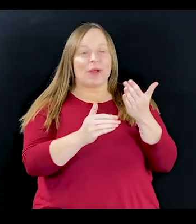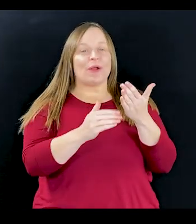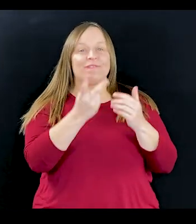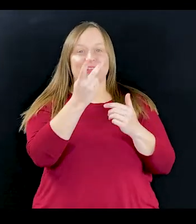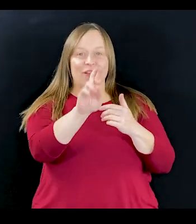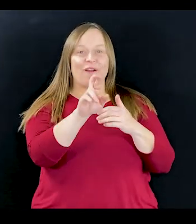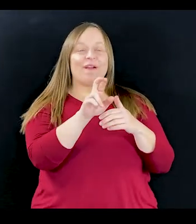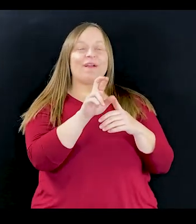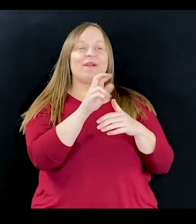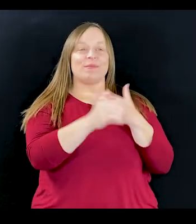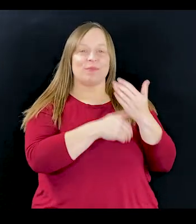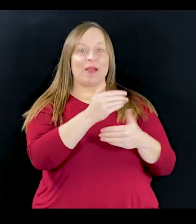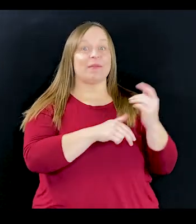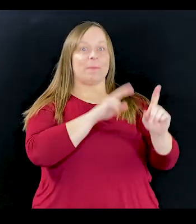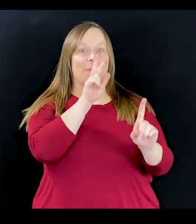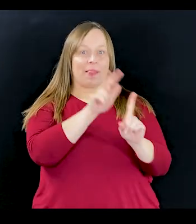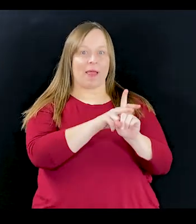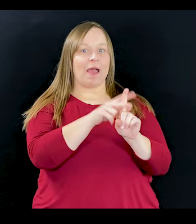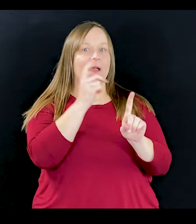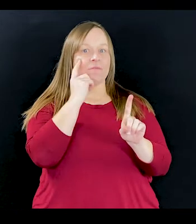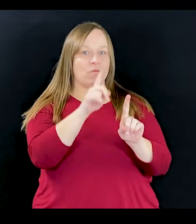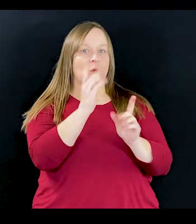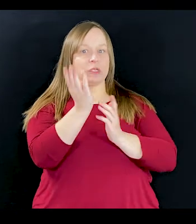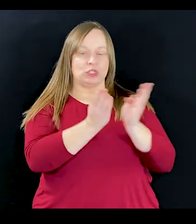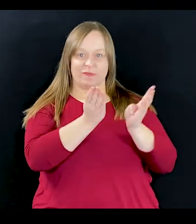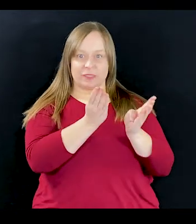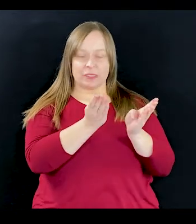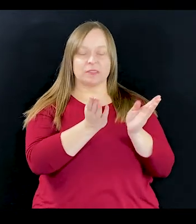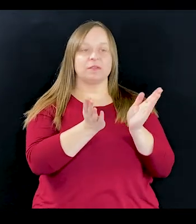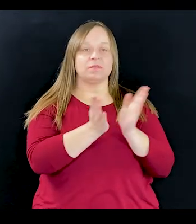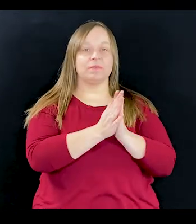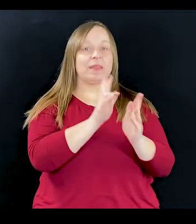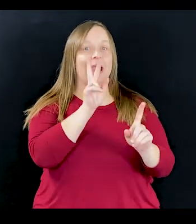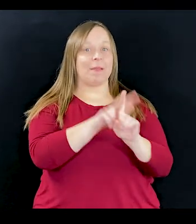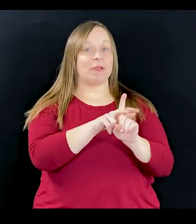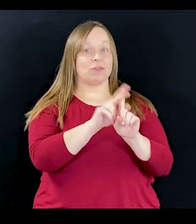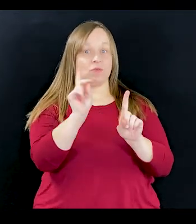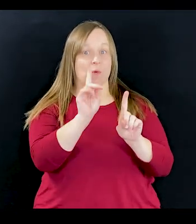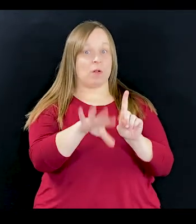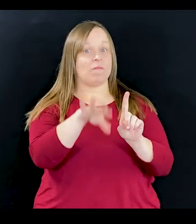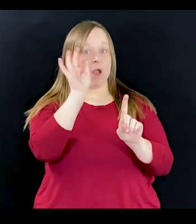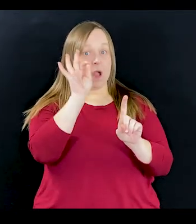of the VR process is to apply for services. Applications can be found